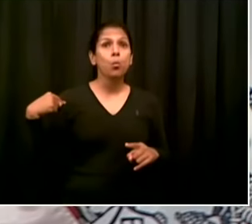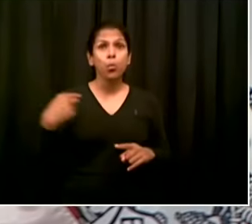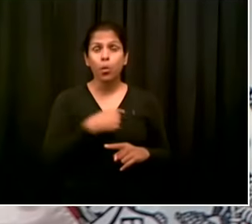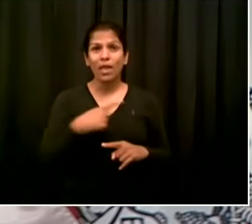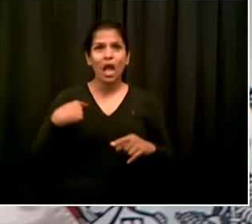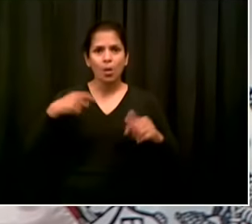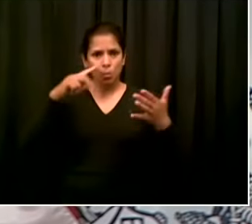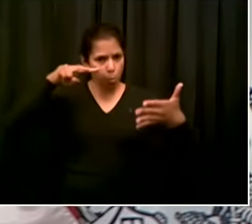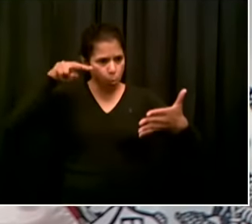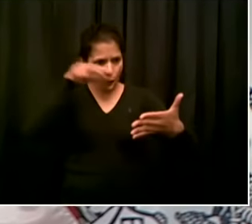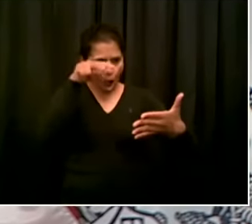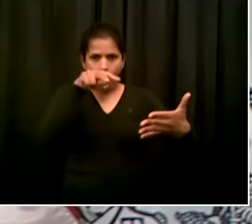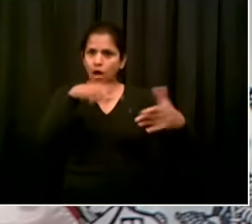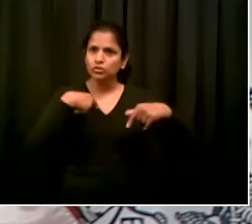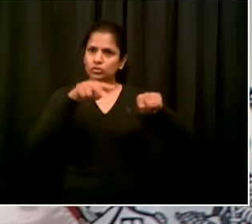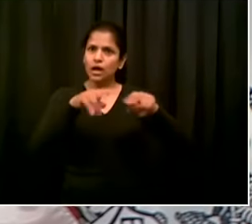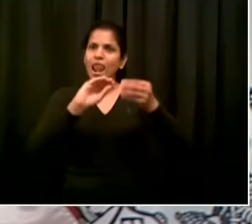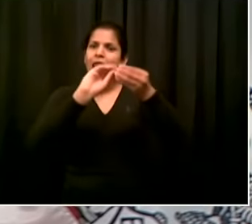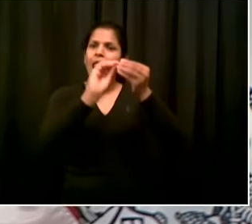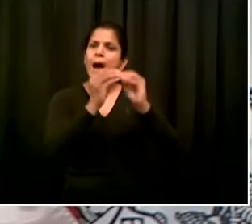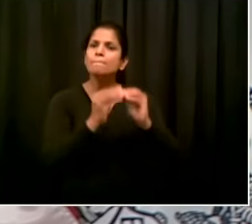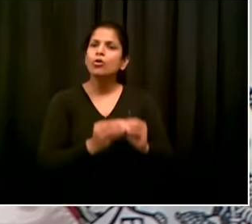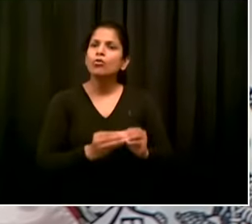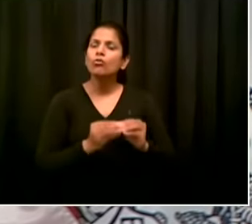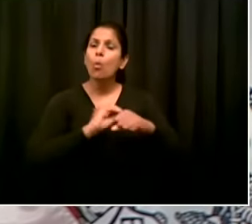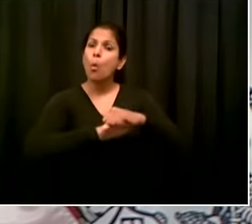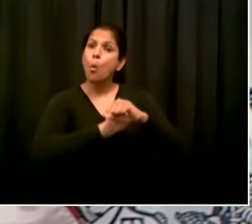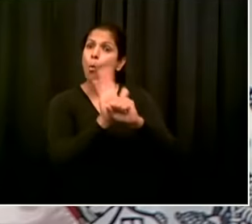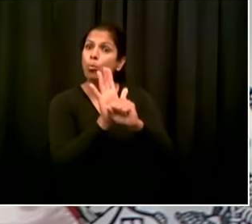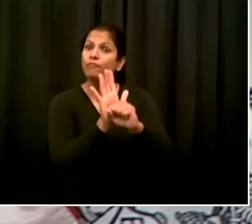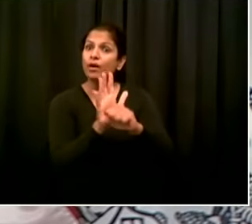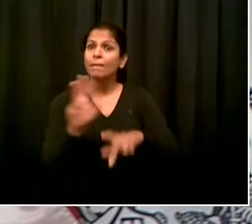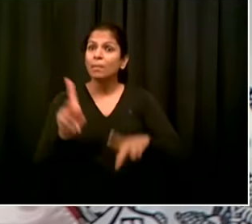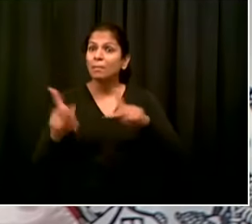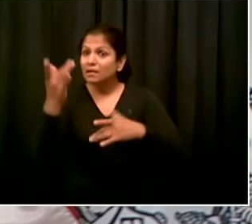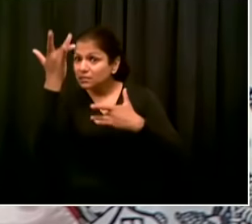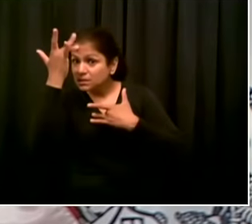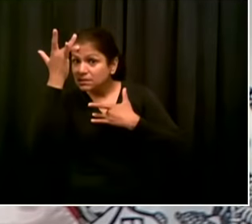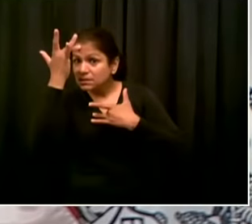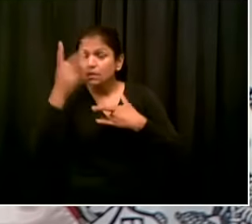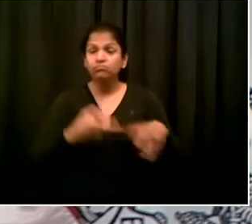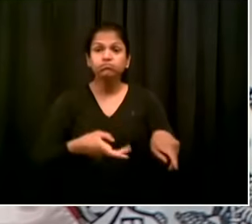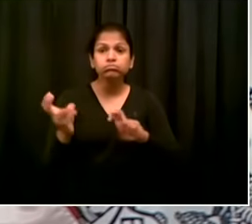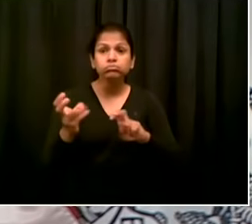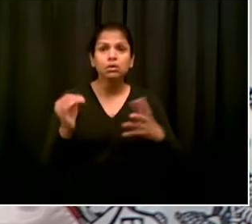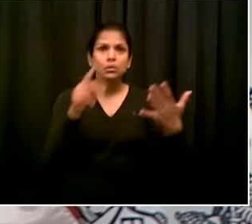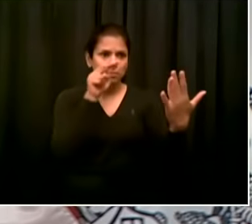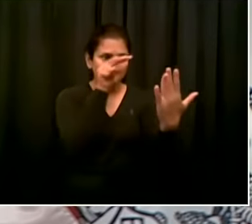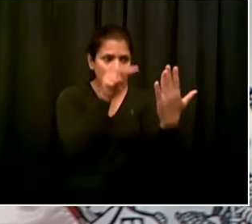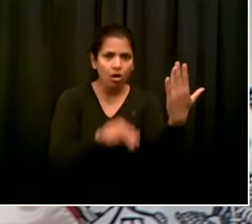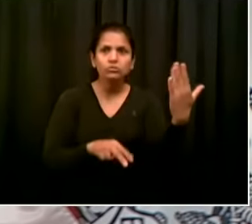SHERIFFS OFFICE, NYPD AND OTHER AGENECIS IN THA T HAVE ENFORCEMENT PERSONNEL. HUNDREDS OF TEST